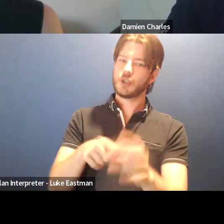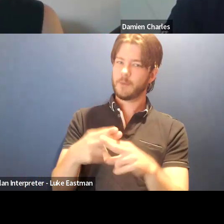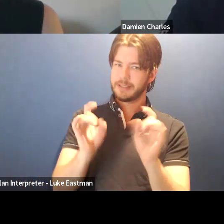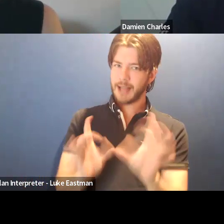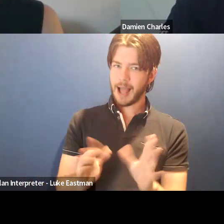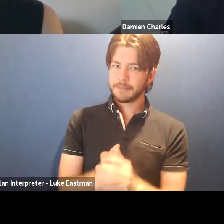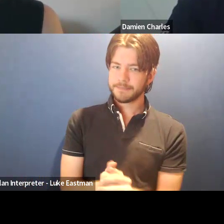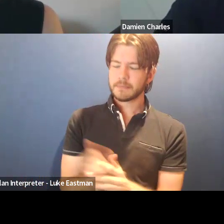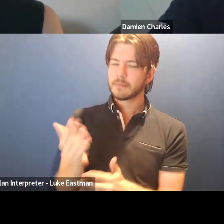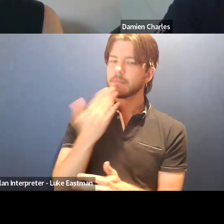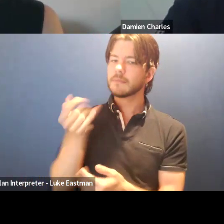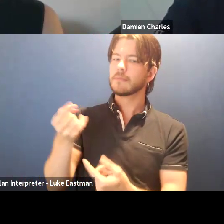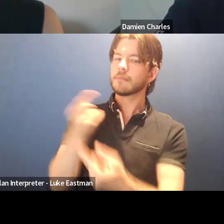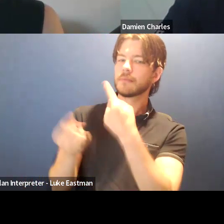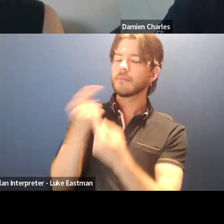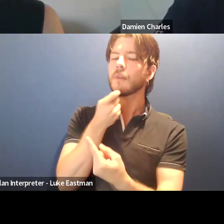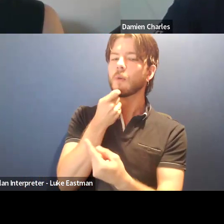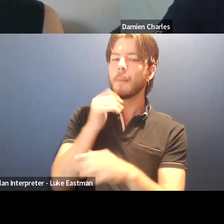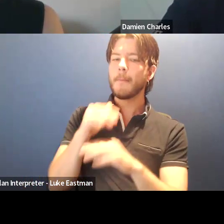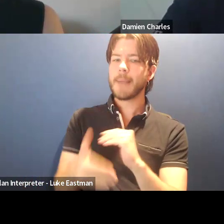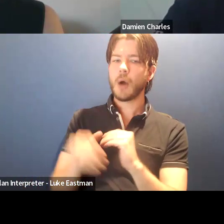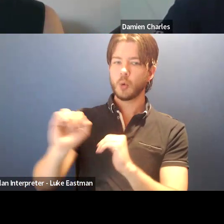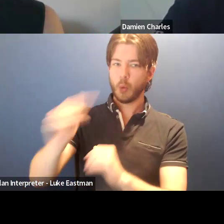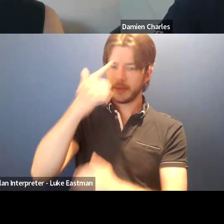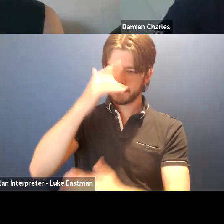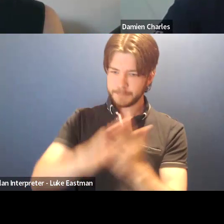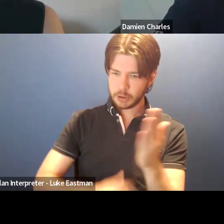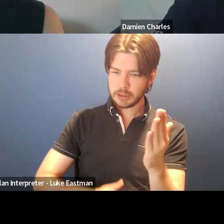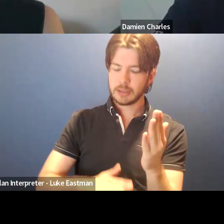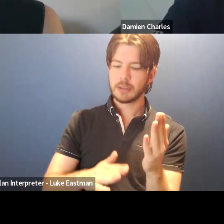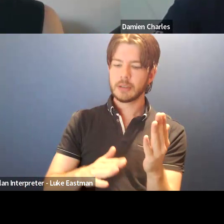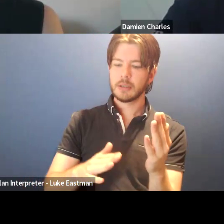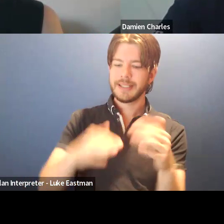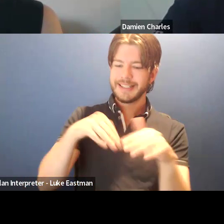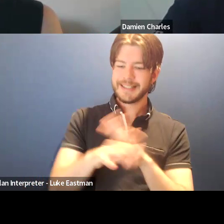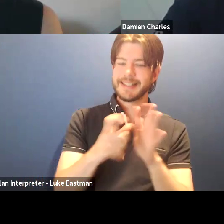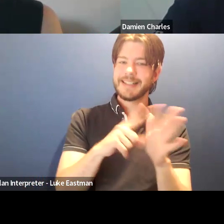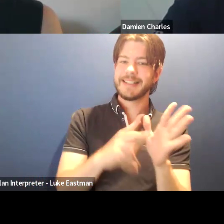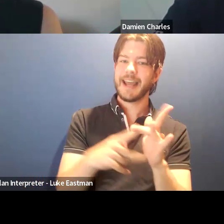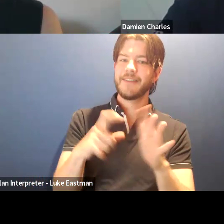could tell us a little bit about your